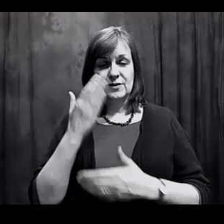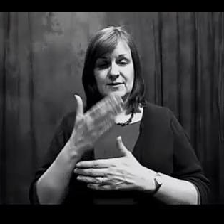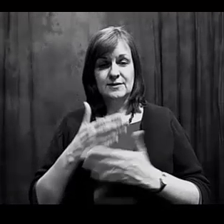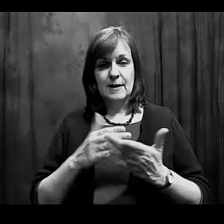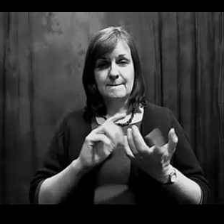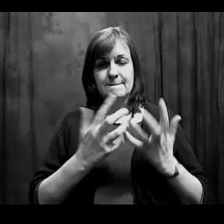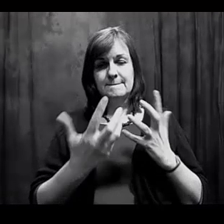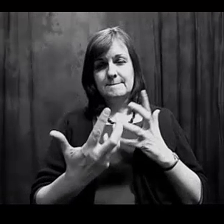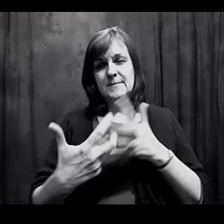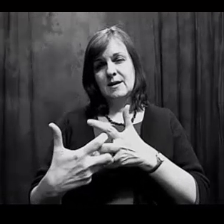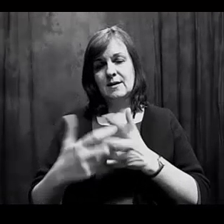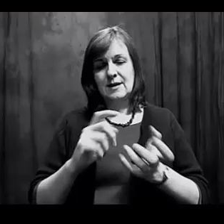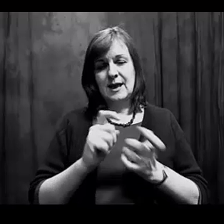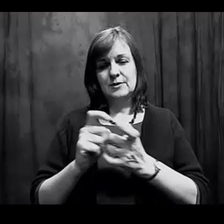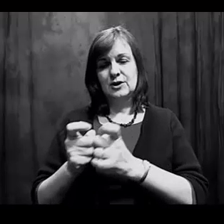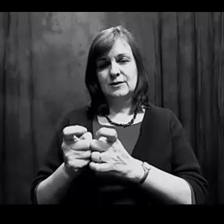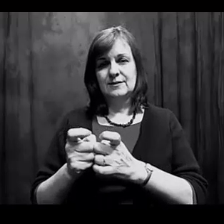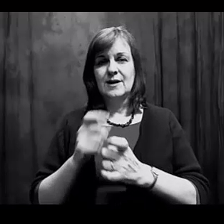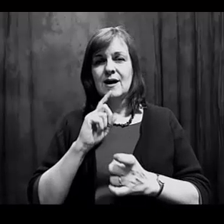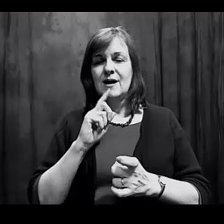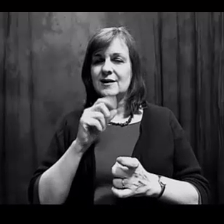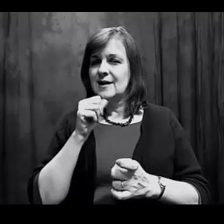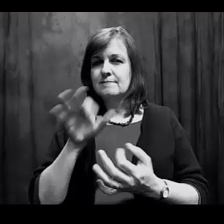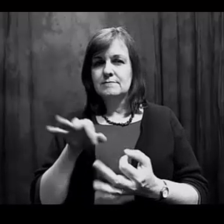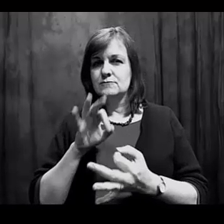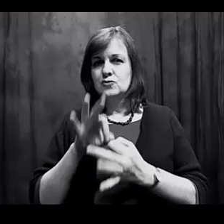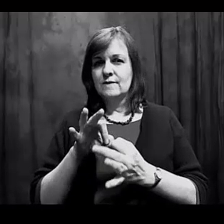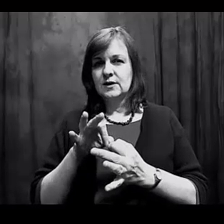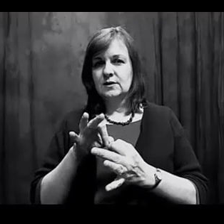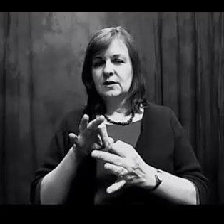we have to be limited by what we've inherited from